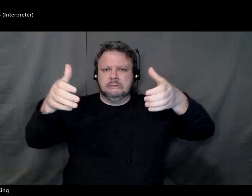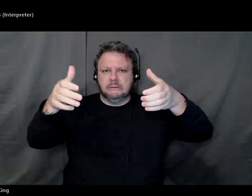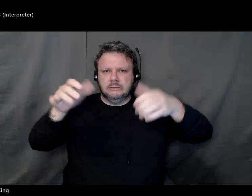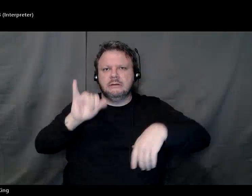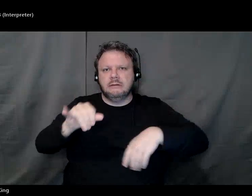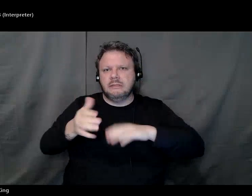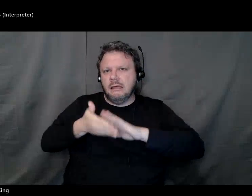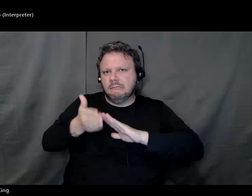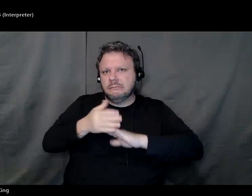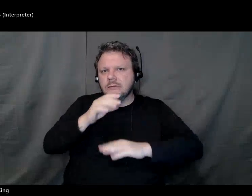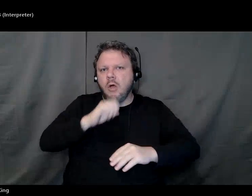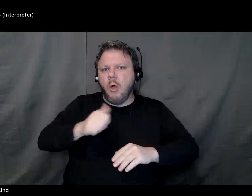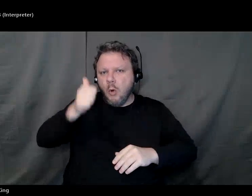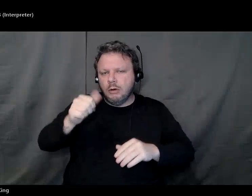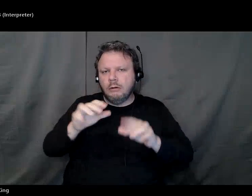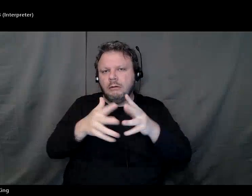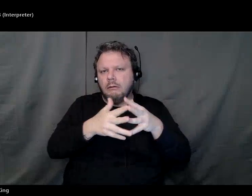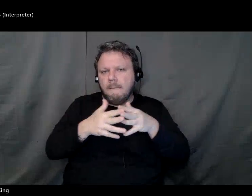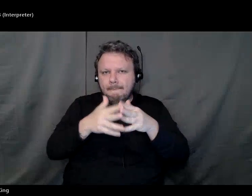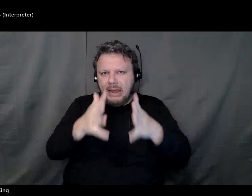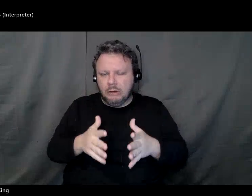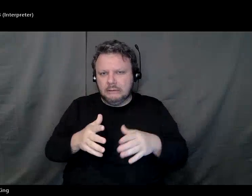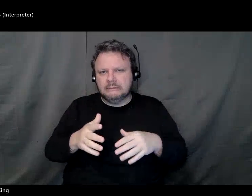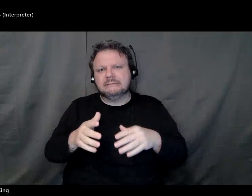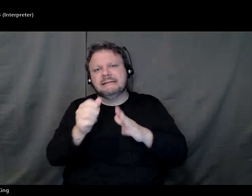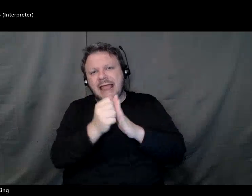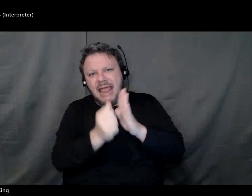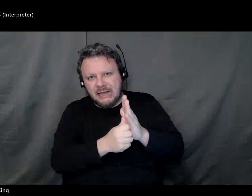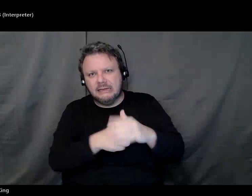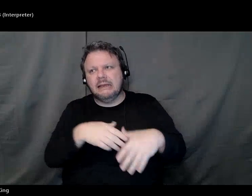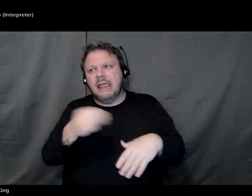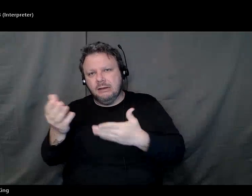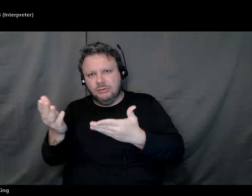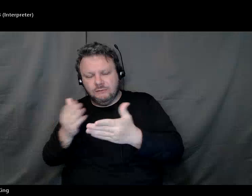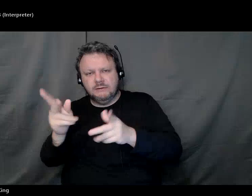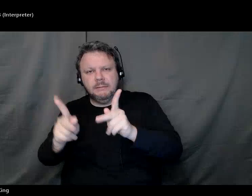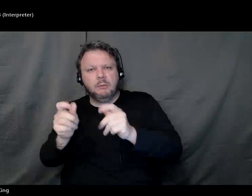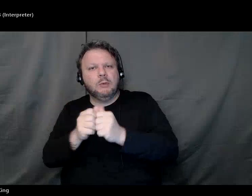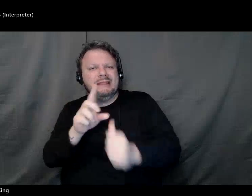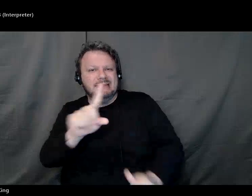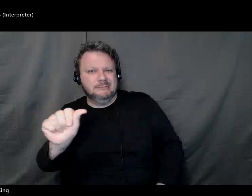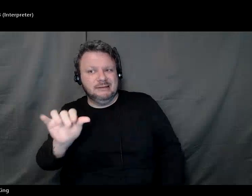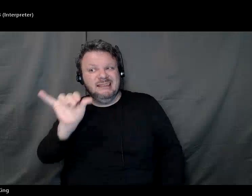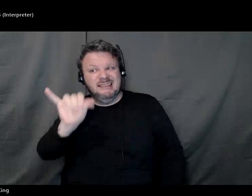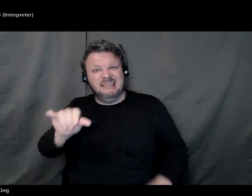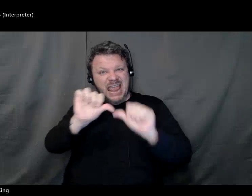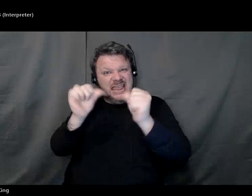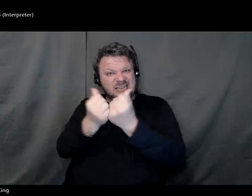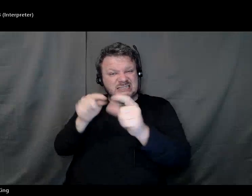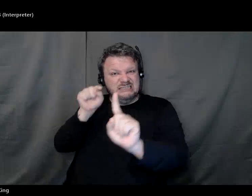Essentially operates the older Americans act and services for people with disabilities. That agency has been.